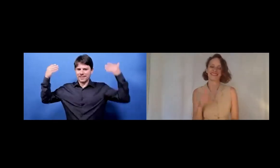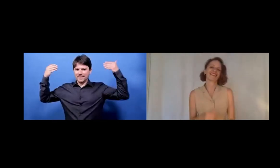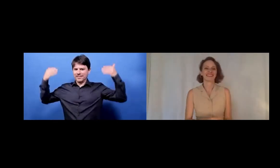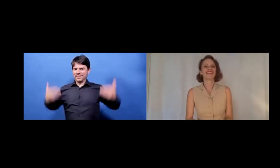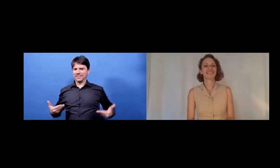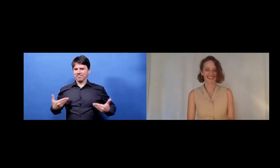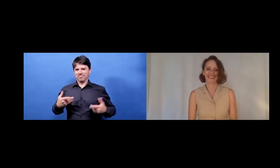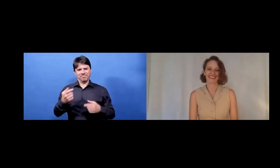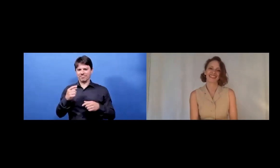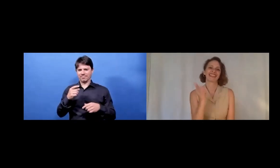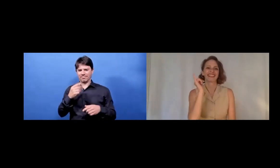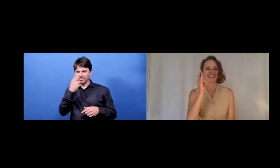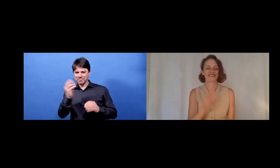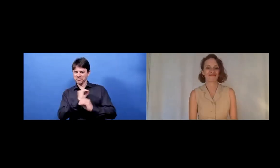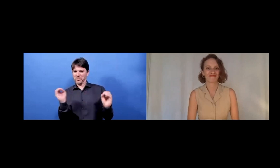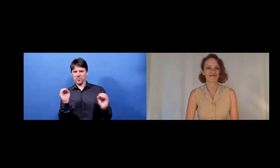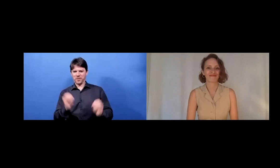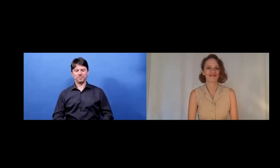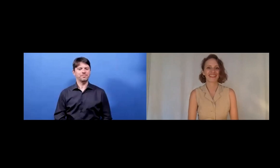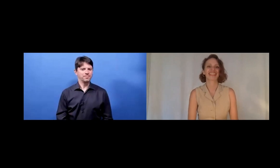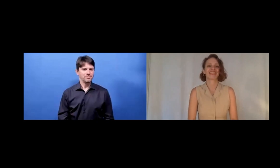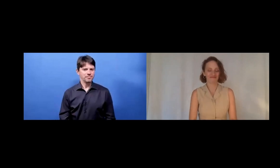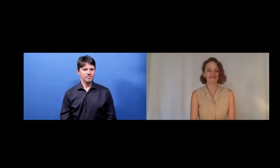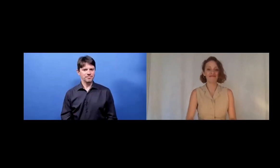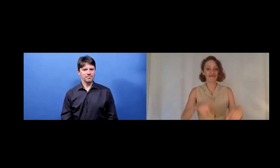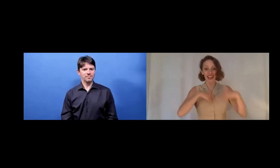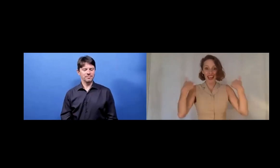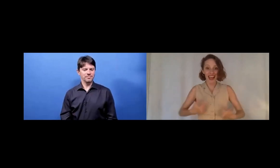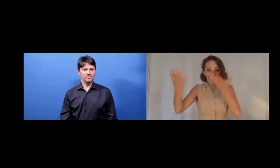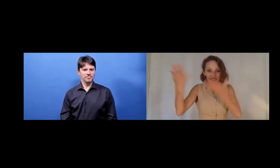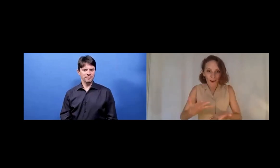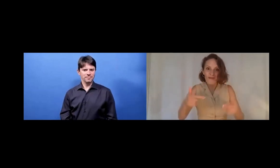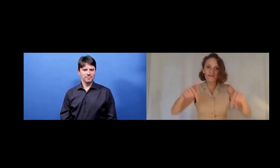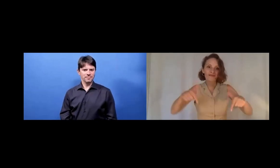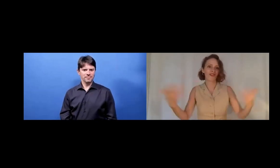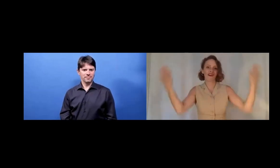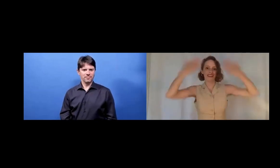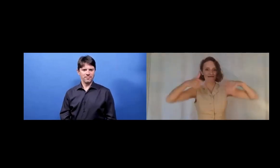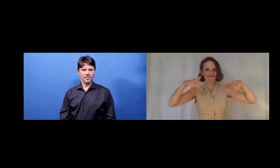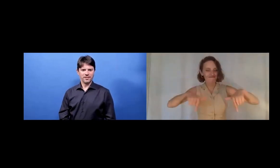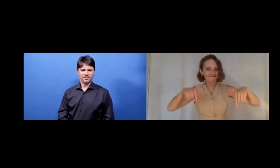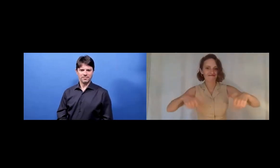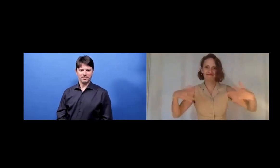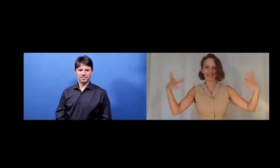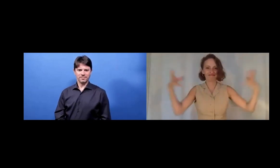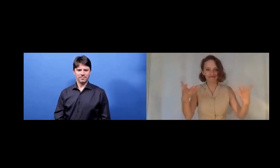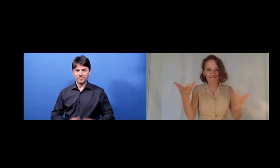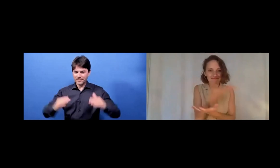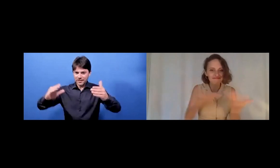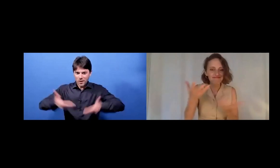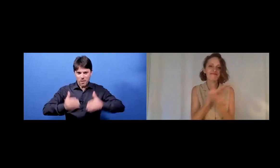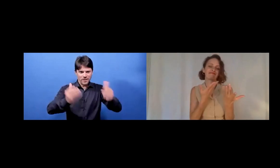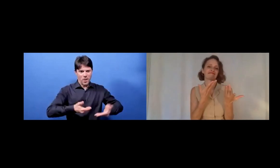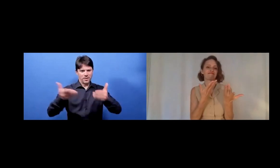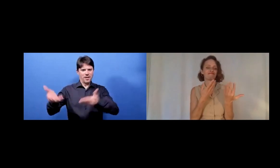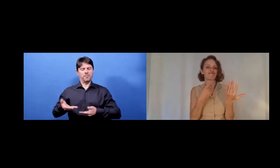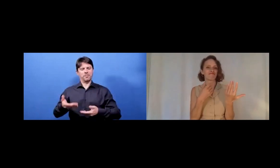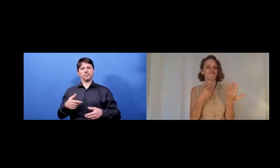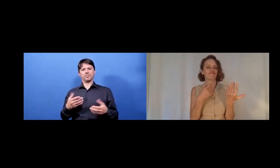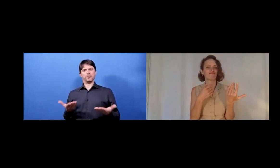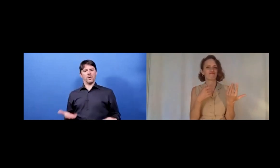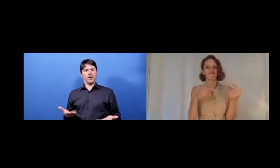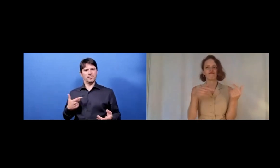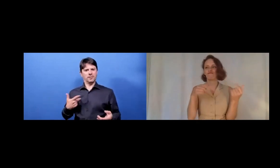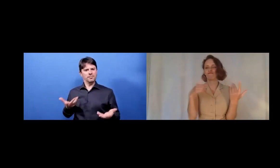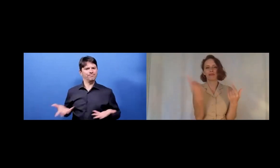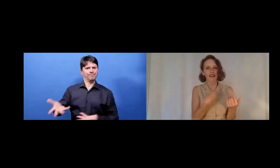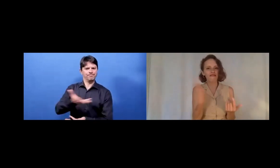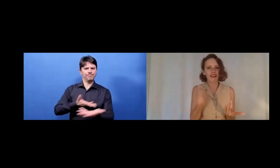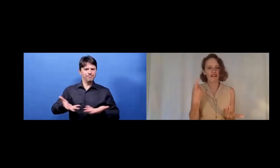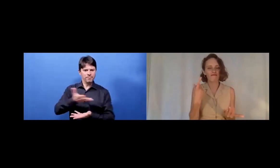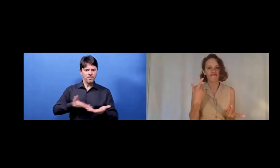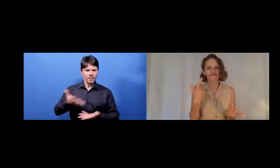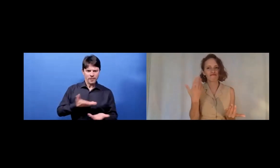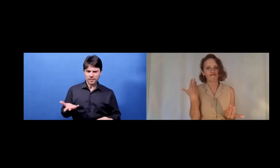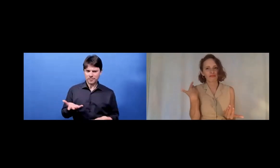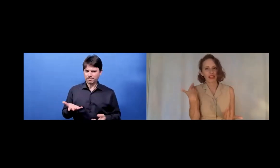Yeah. So, a warm welcome to everyone here tonight. I am very much looking forward to our conversations tonight.